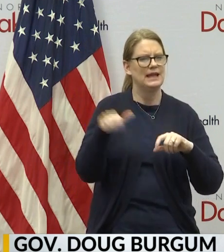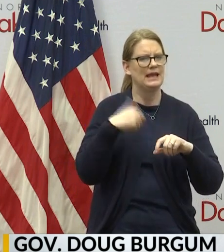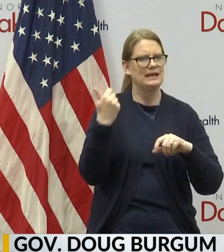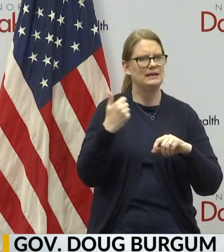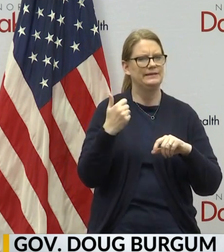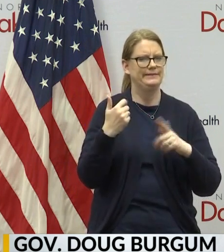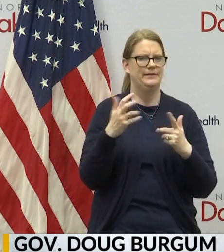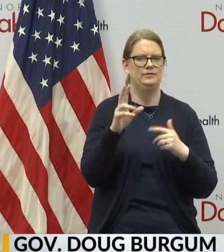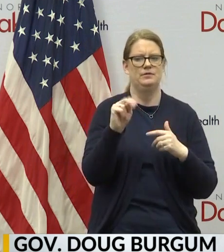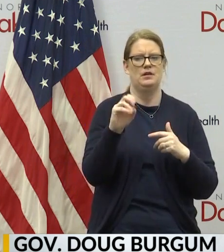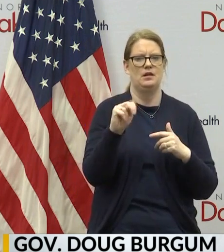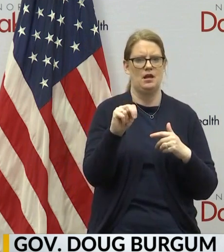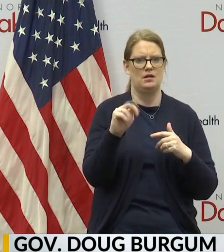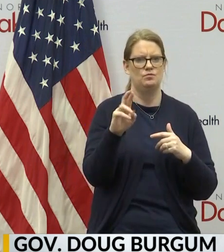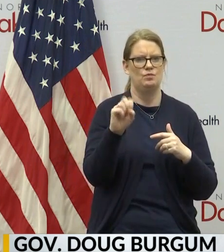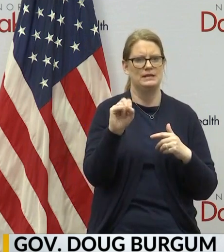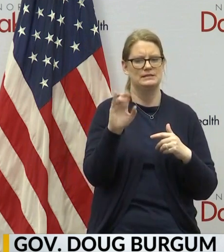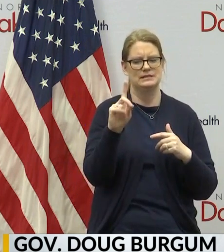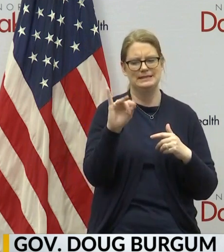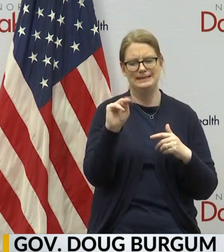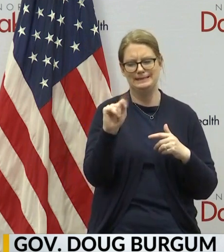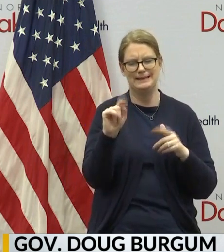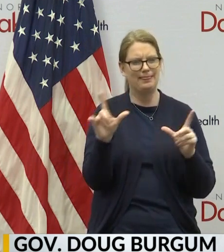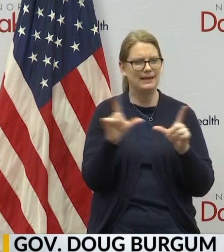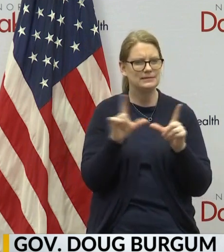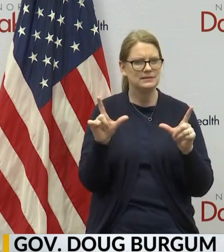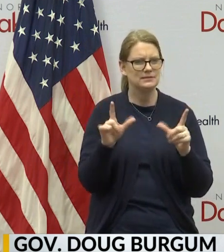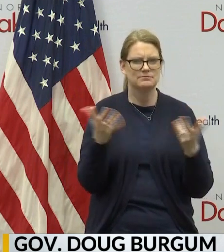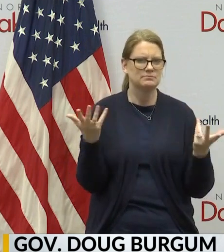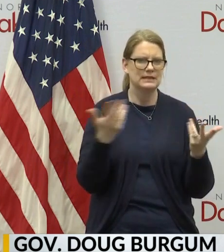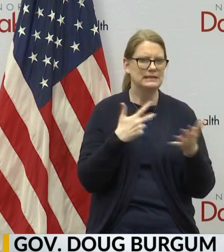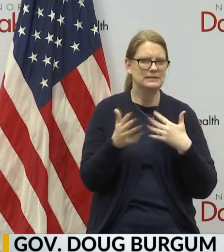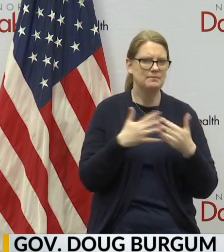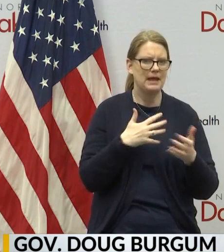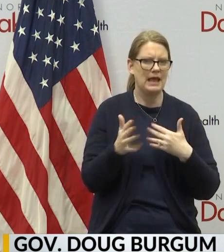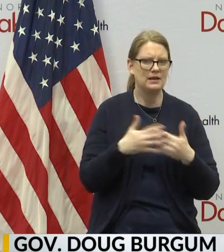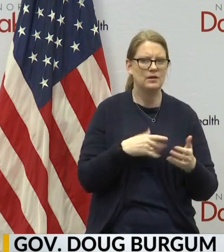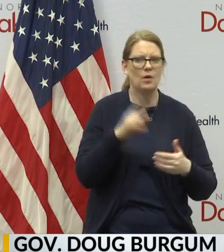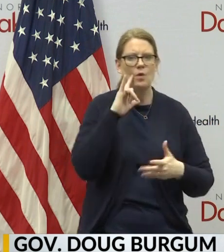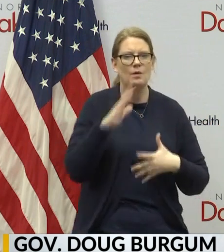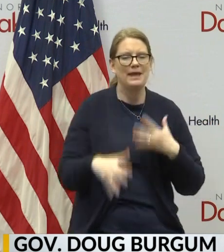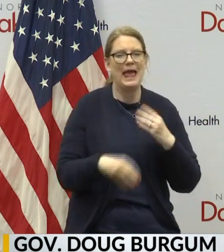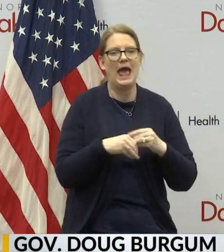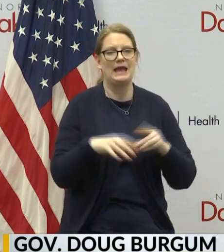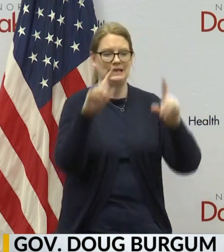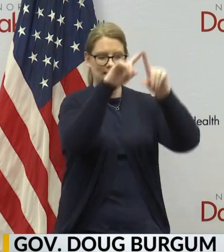CONSIDERING CLOSING THE FISHING SEASON OR SUSPENDING ANY NON-RESIDENT LICENSES, AND